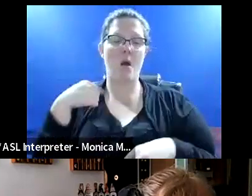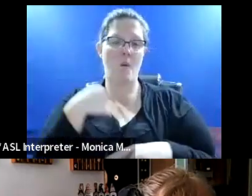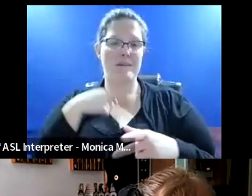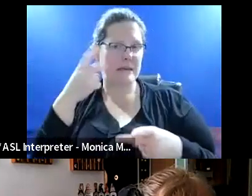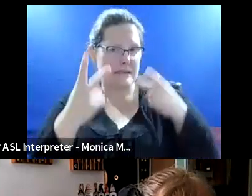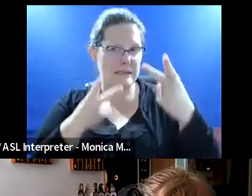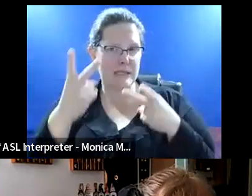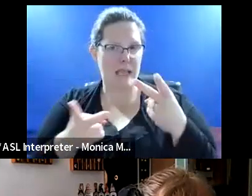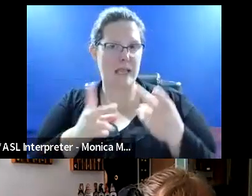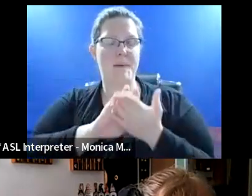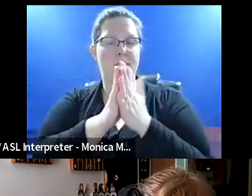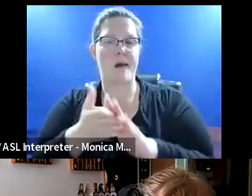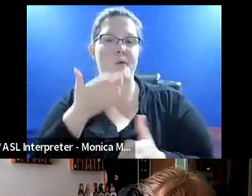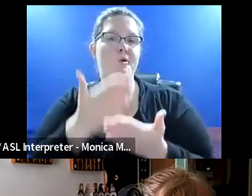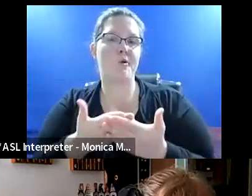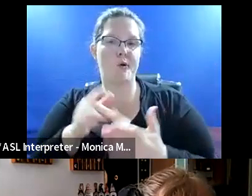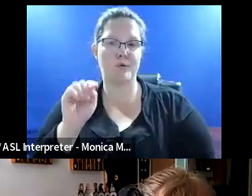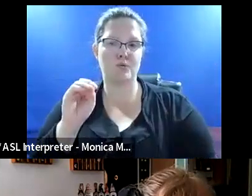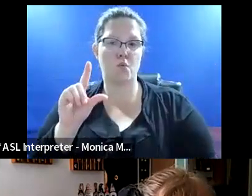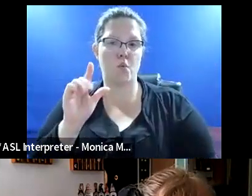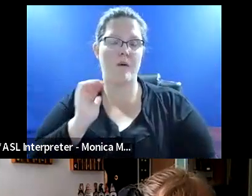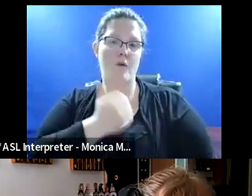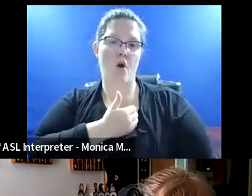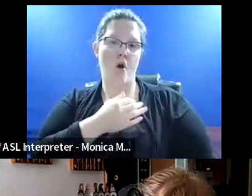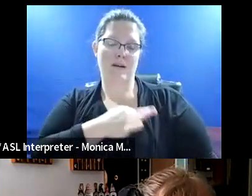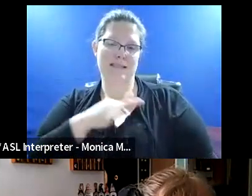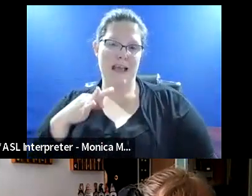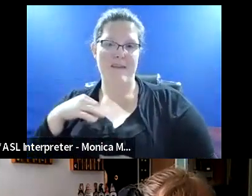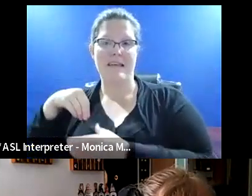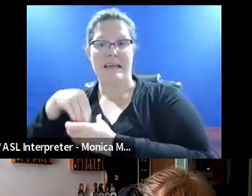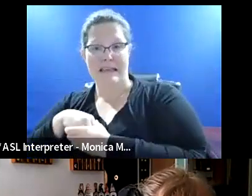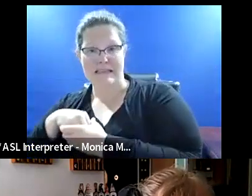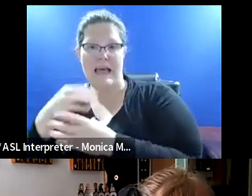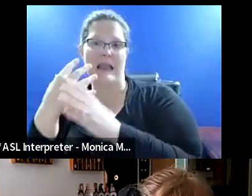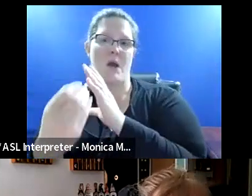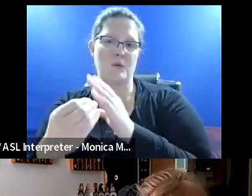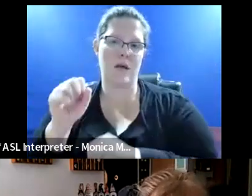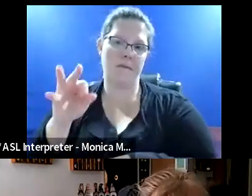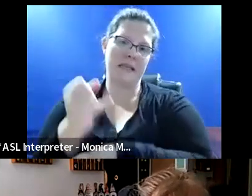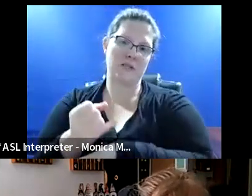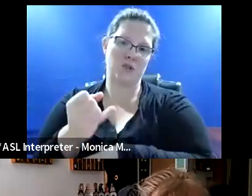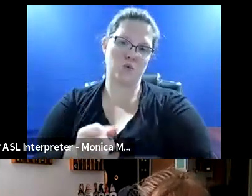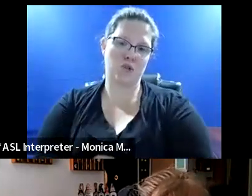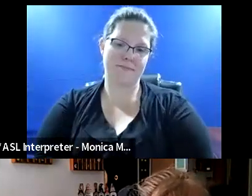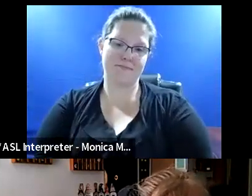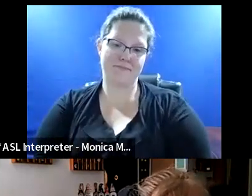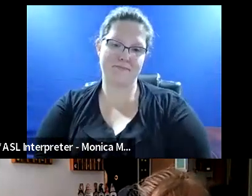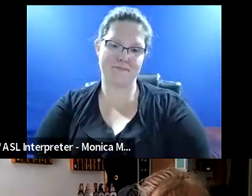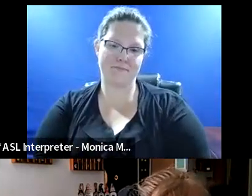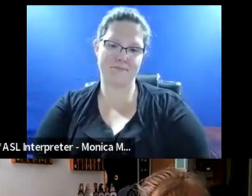I CAN'T SAY ENOUGH GOOD THINGS ABOUT IT. IT DOES COST 500 DOLLARS PER PERSON FOR TRAINING BUT ONCE YOU HAVE THAT, YOU HAVE THE CURRICULUM FOR LIFE AND YOU CAN SHARE IT WITH WHOEVER.